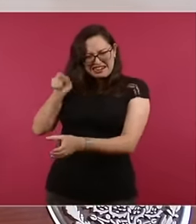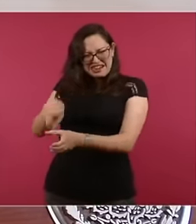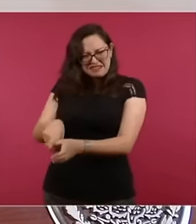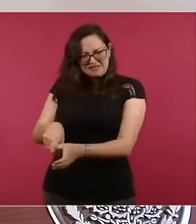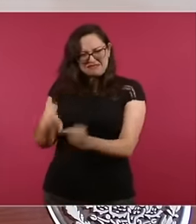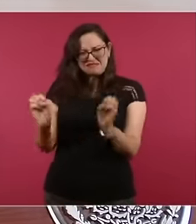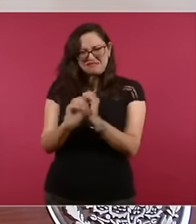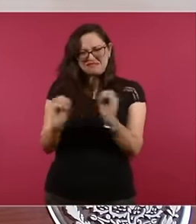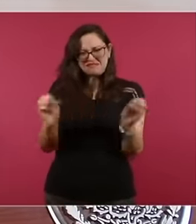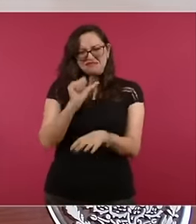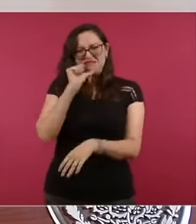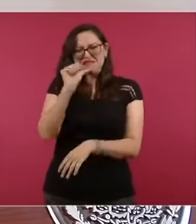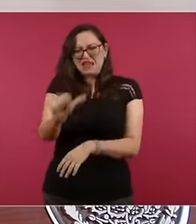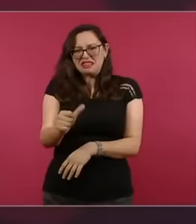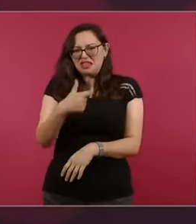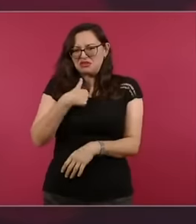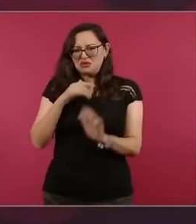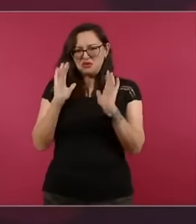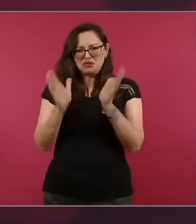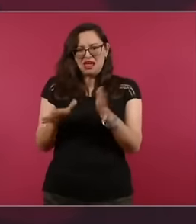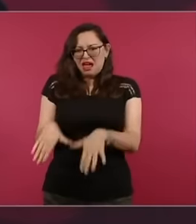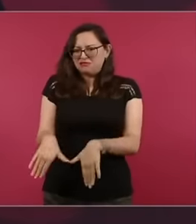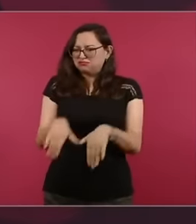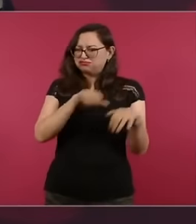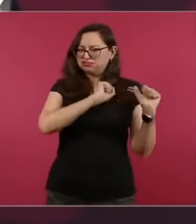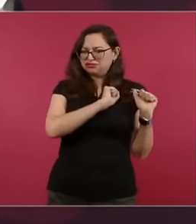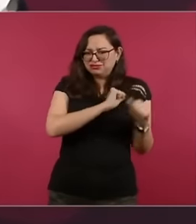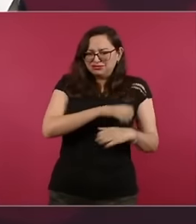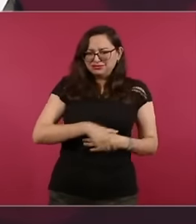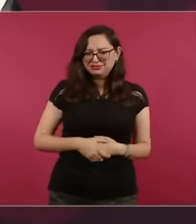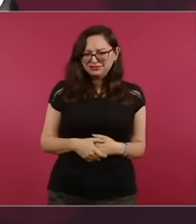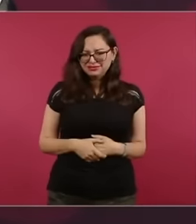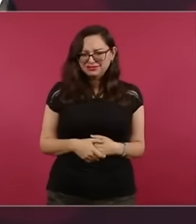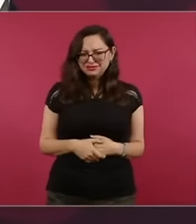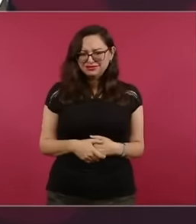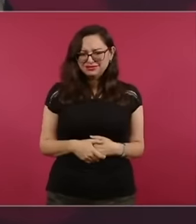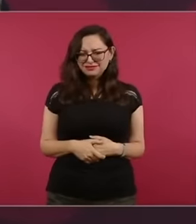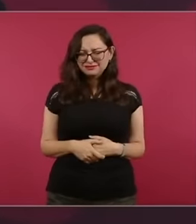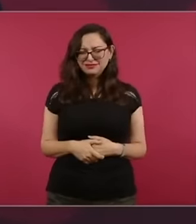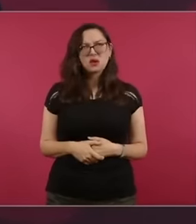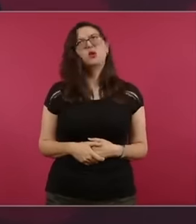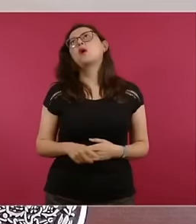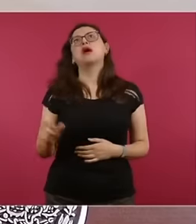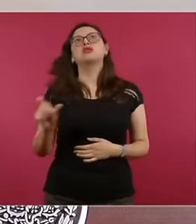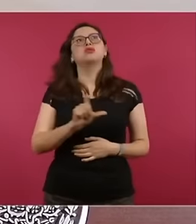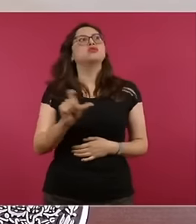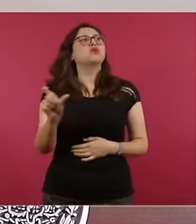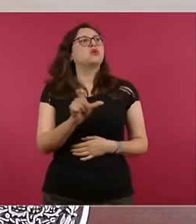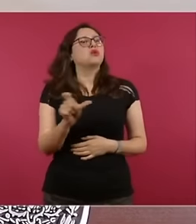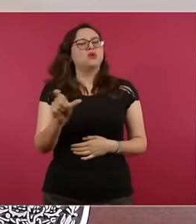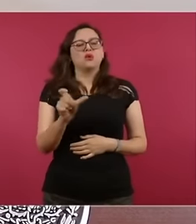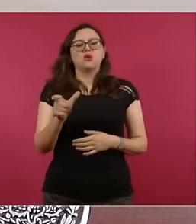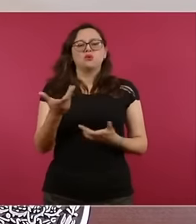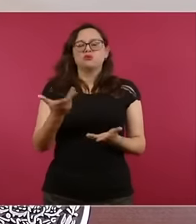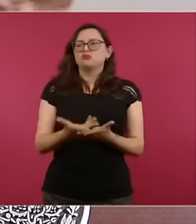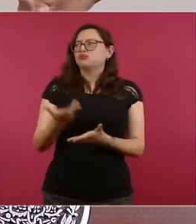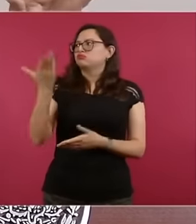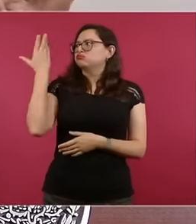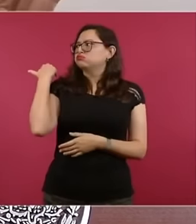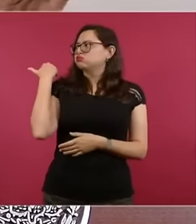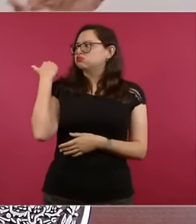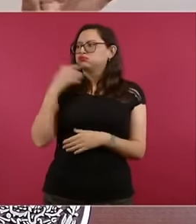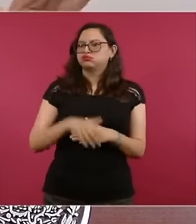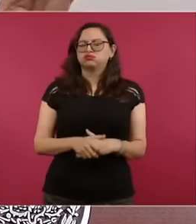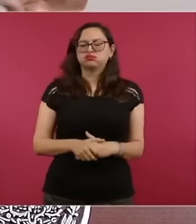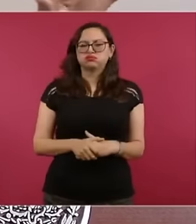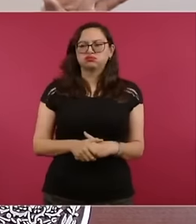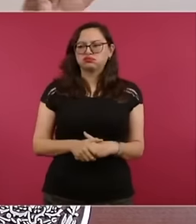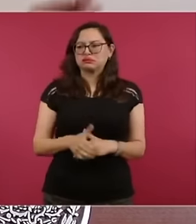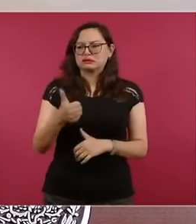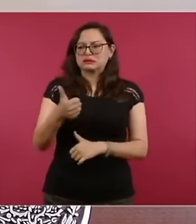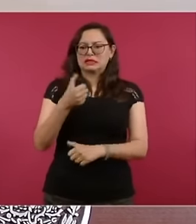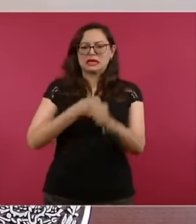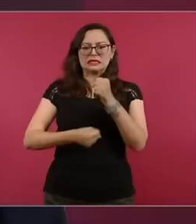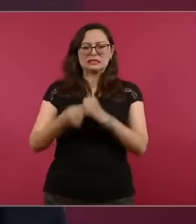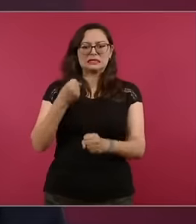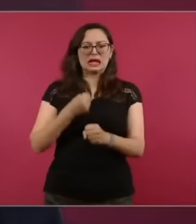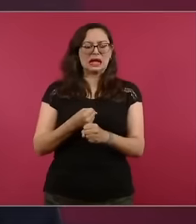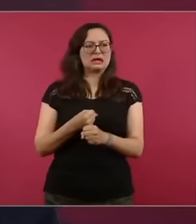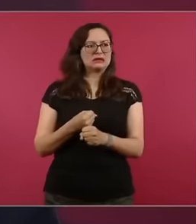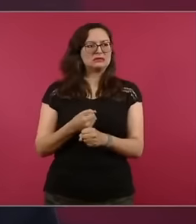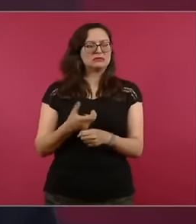in what speech in the Almost 6 years have I spoken about being